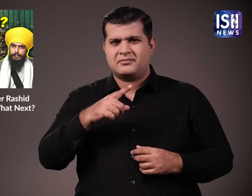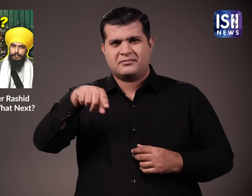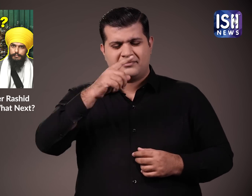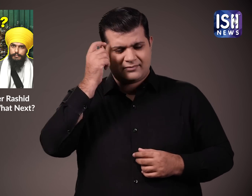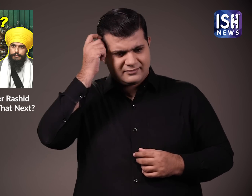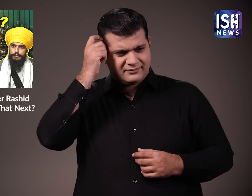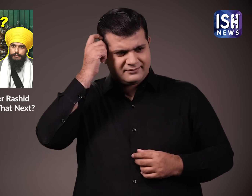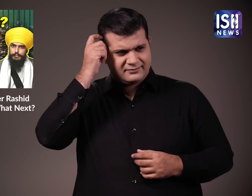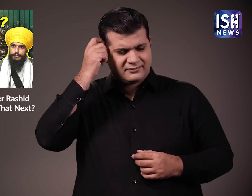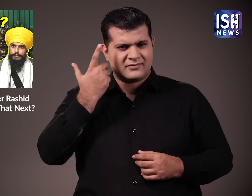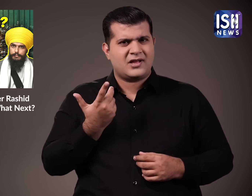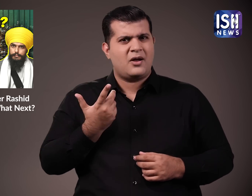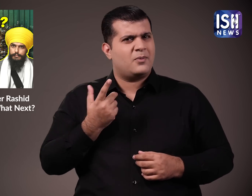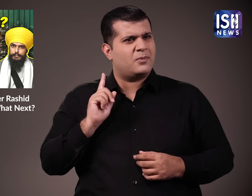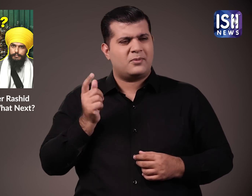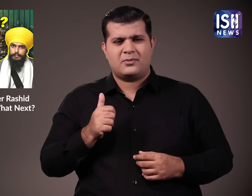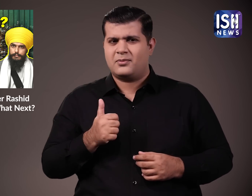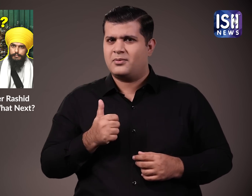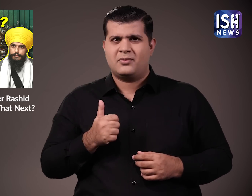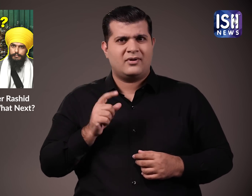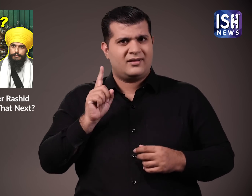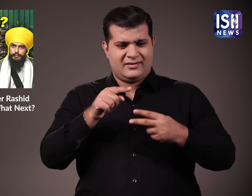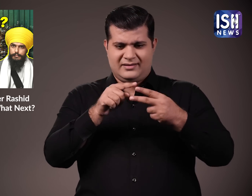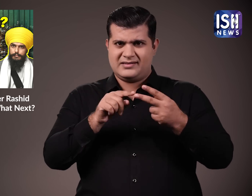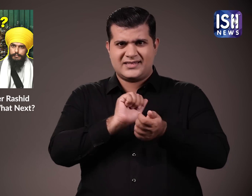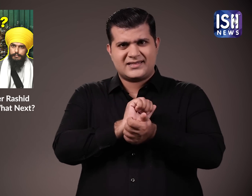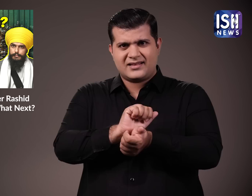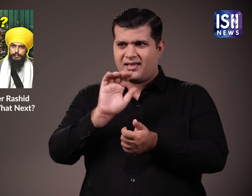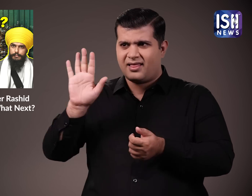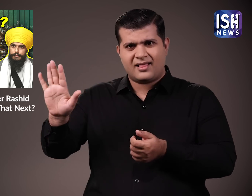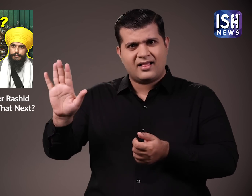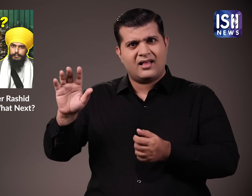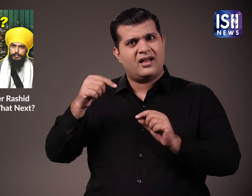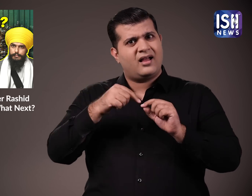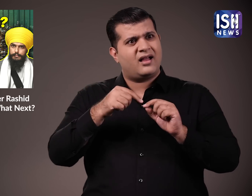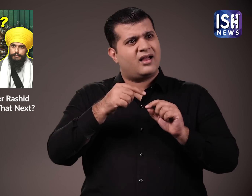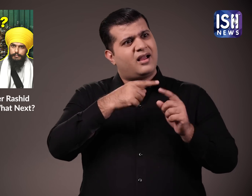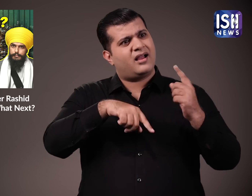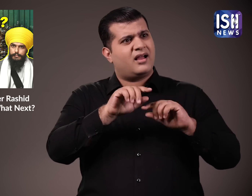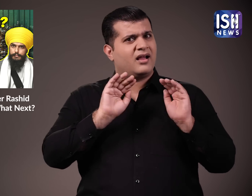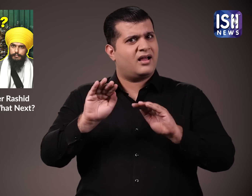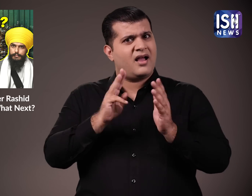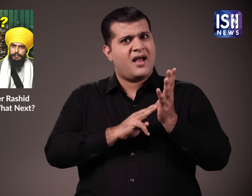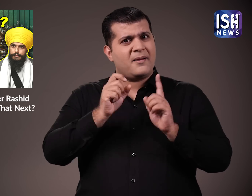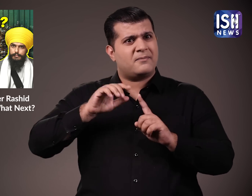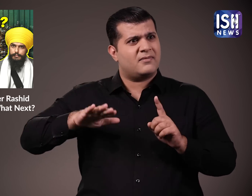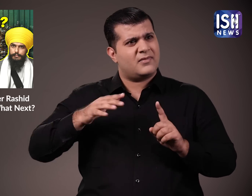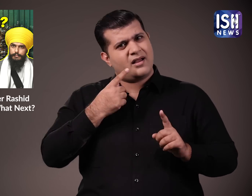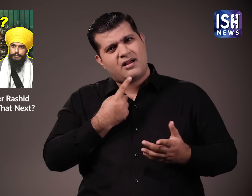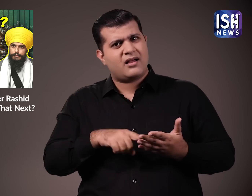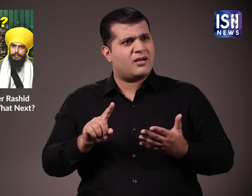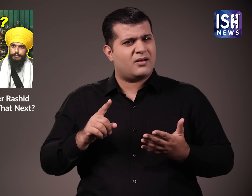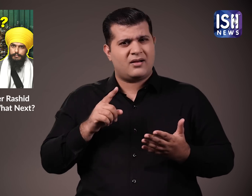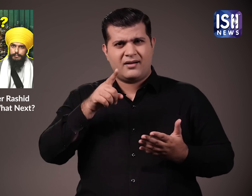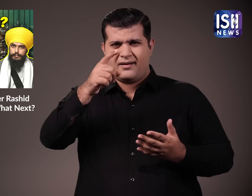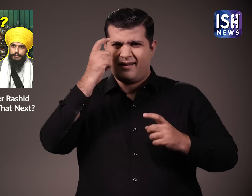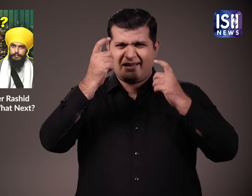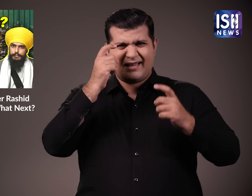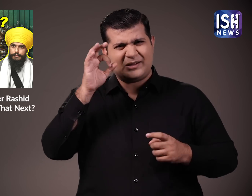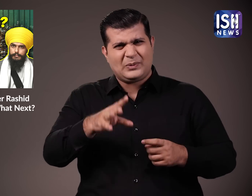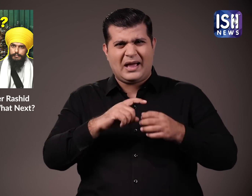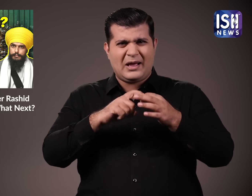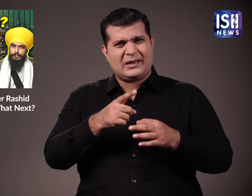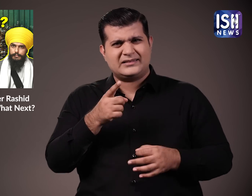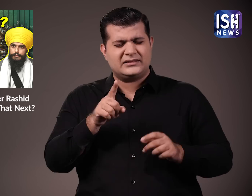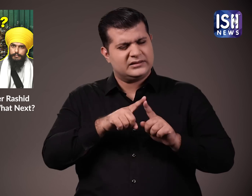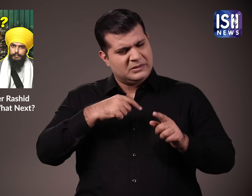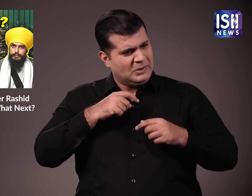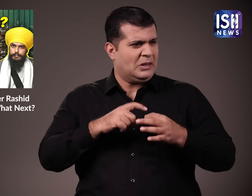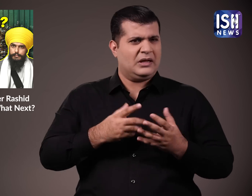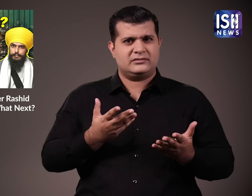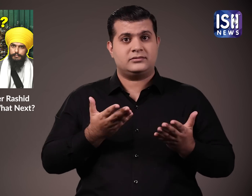You might be wondering how Singh and Rashid, despite being in jail were elected as MPs. I have the same question.